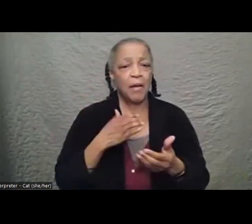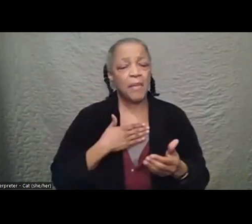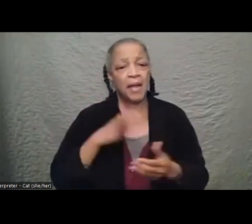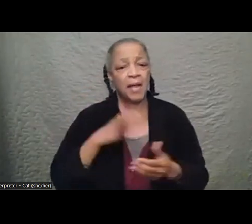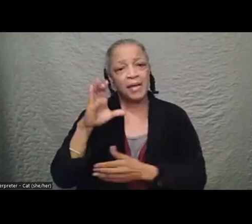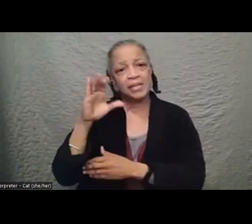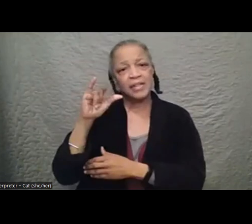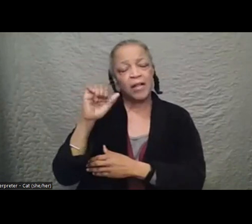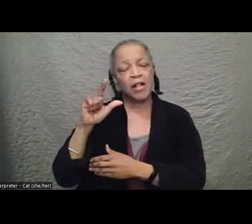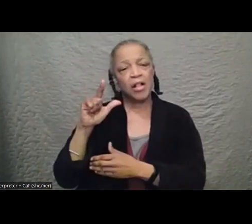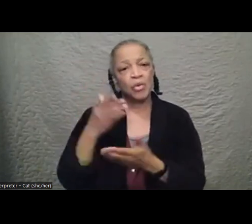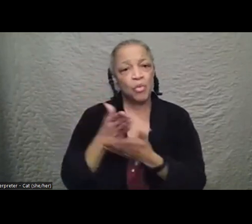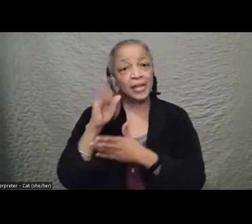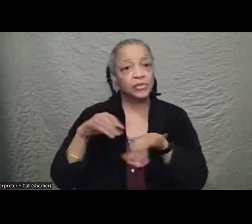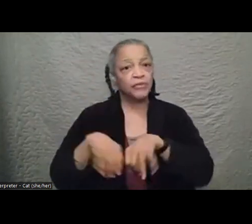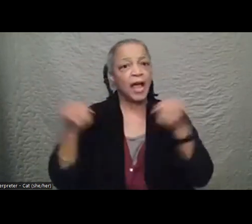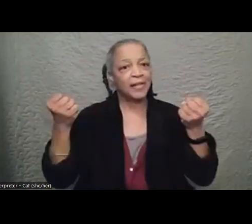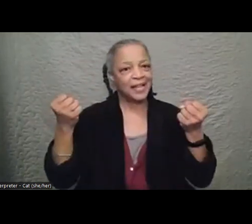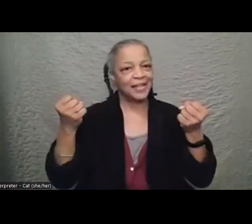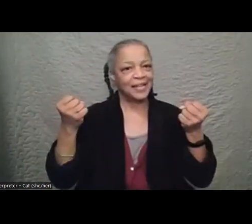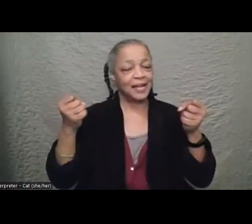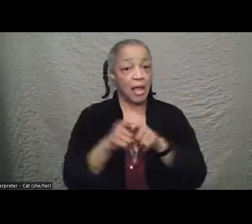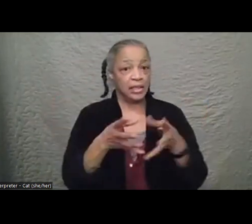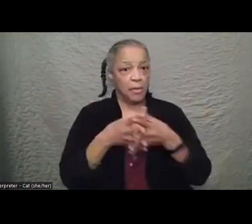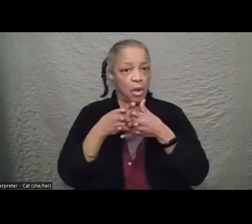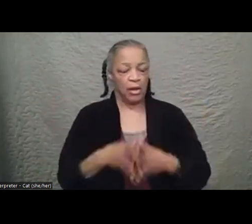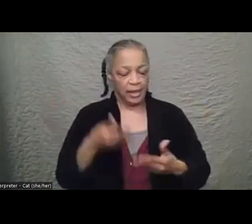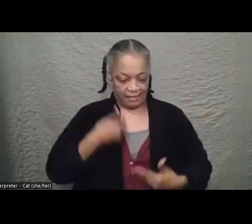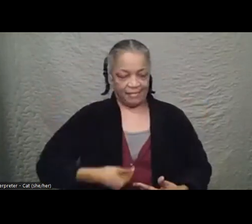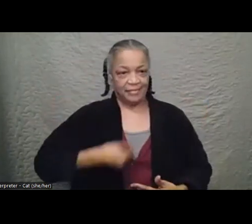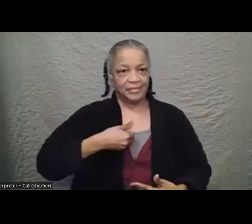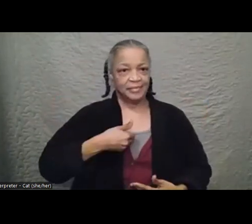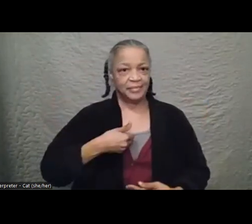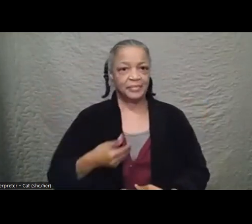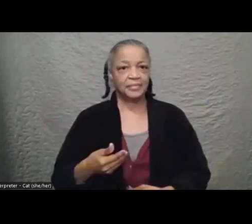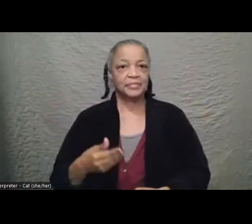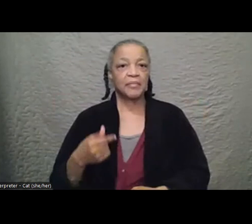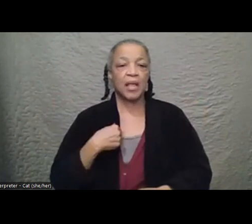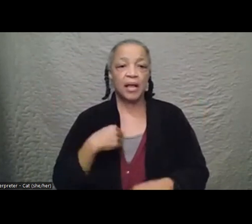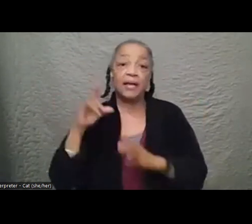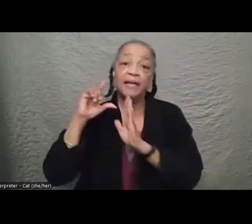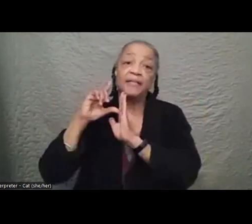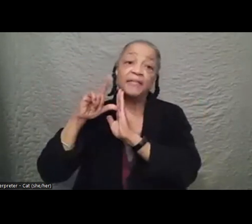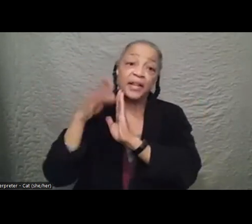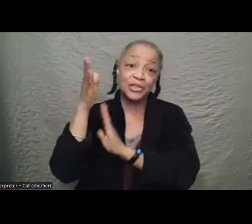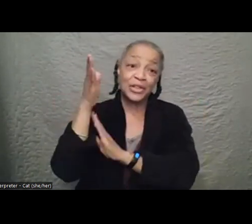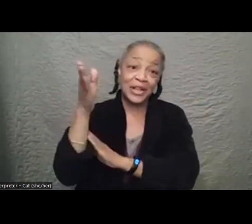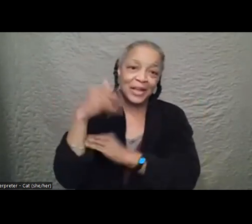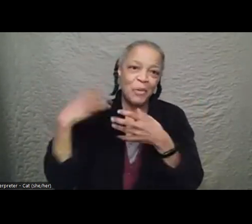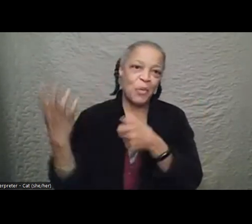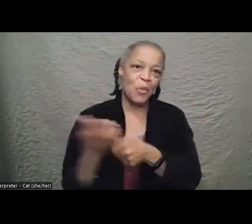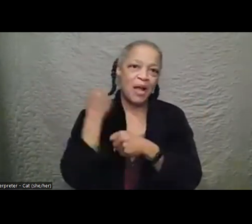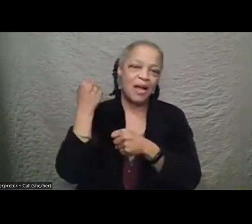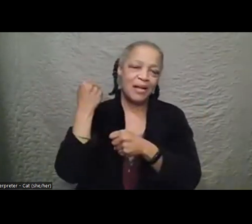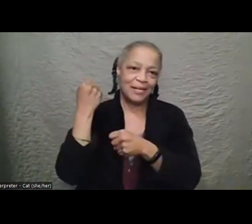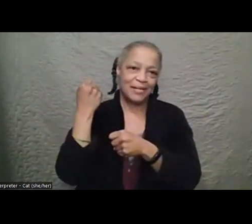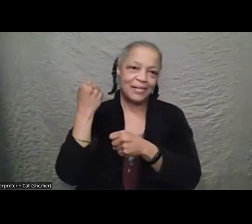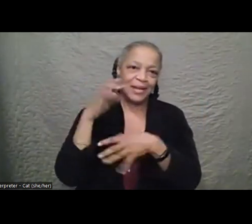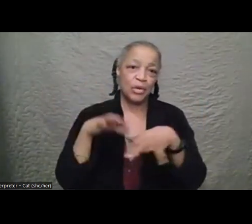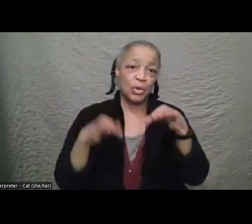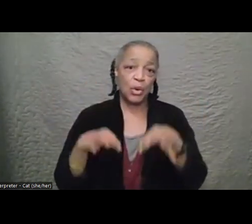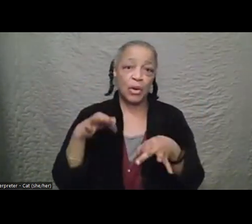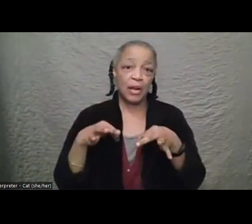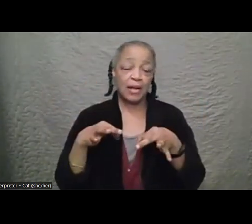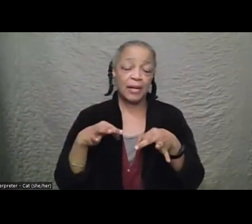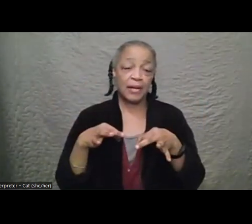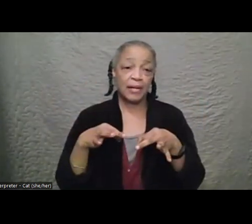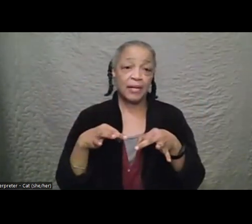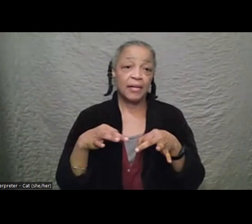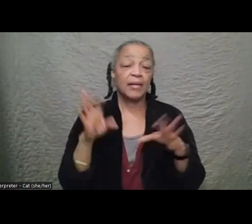being violated as an American . I eventually won with the help of an organization called